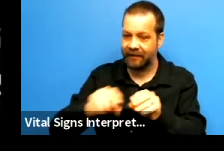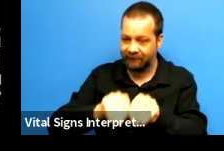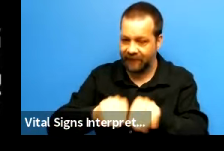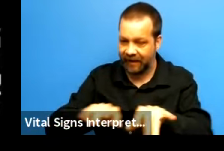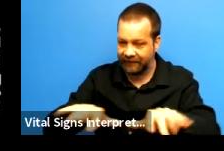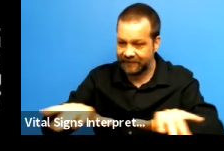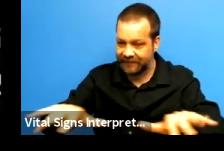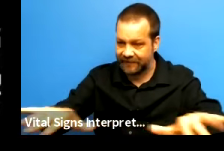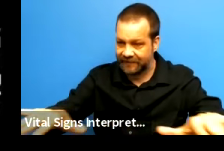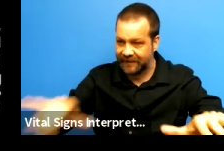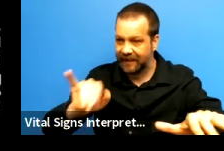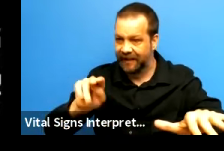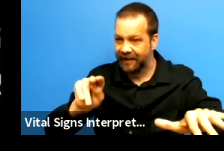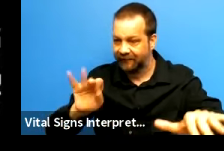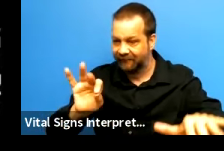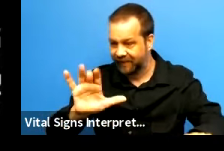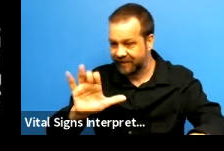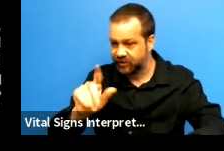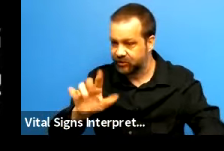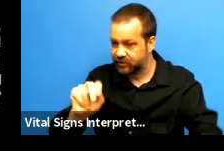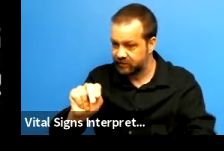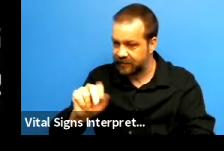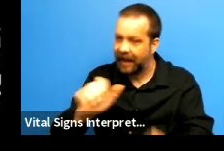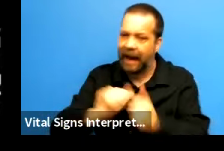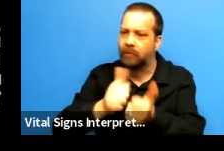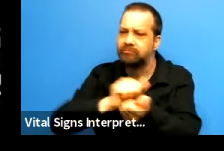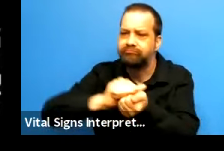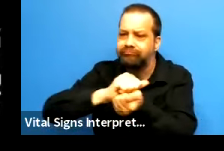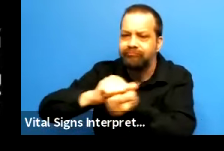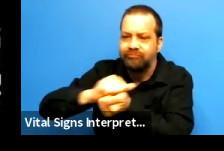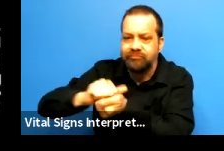the CDC and environmental protection agency,